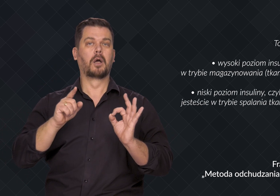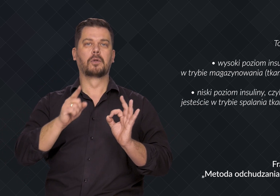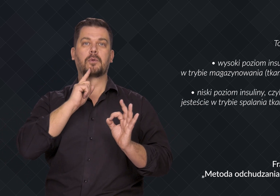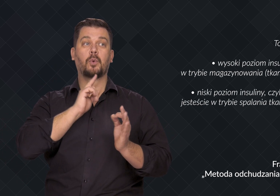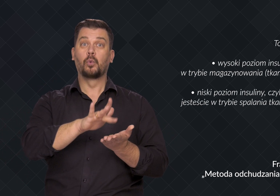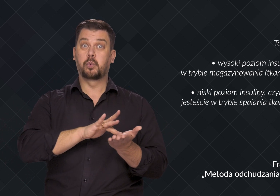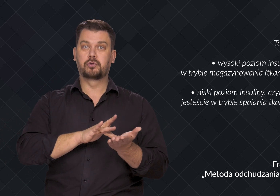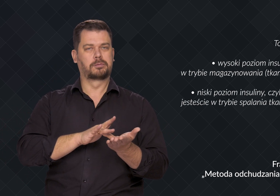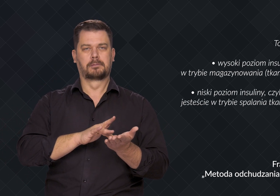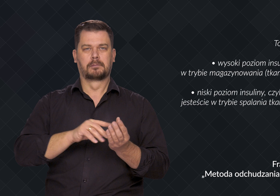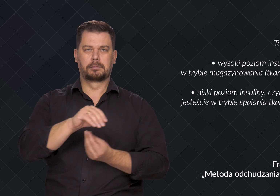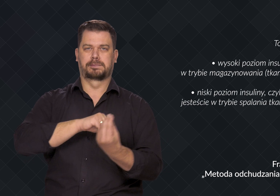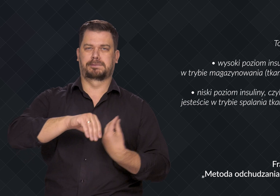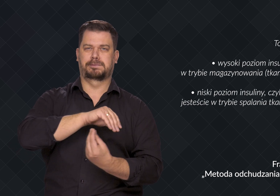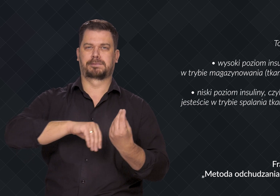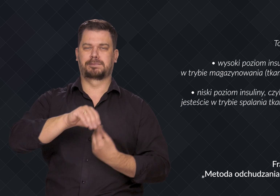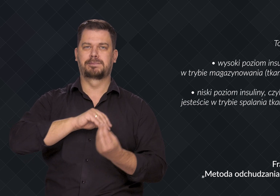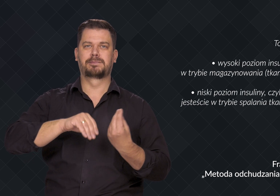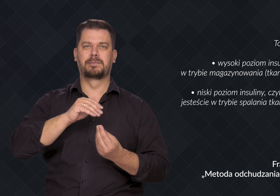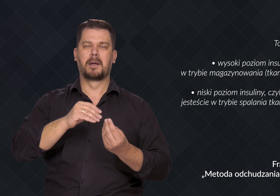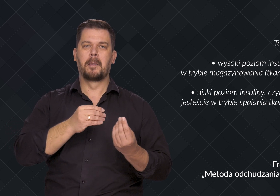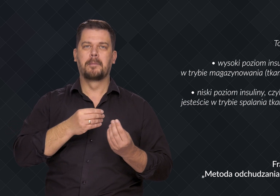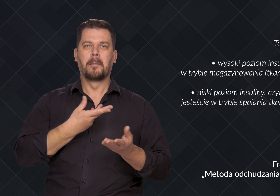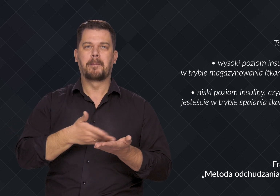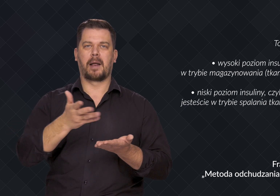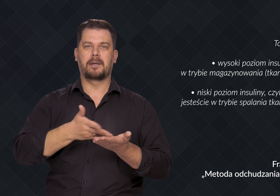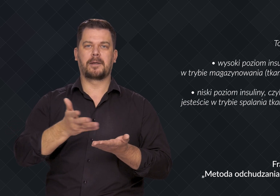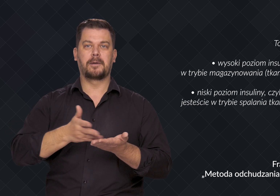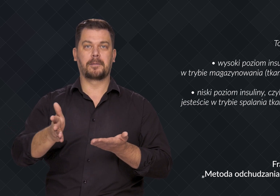you're in fat-burning mode.